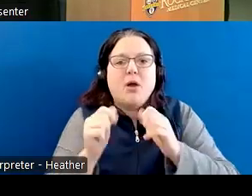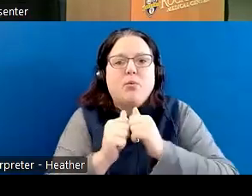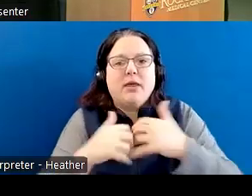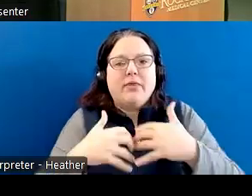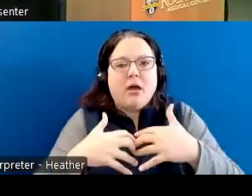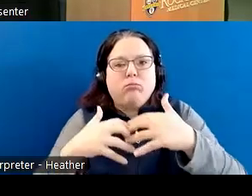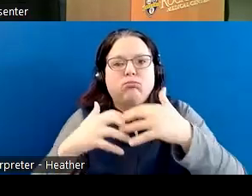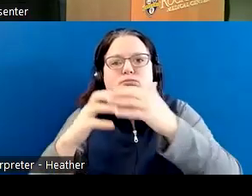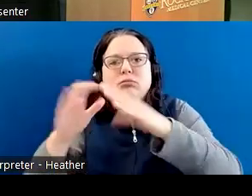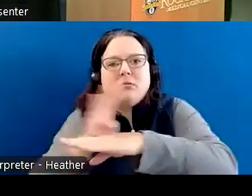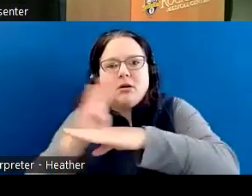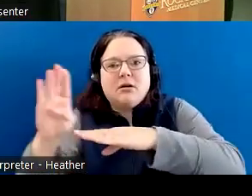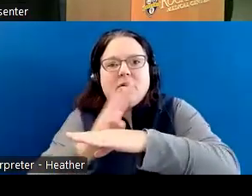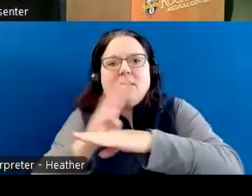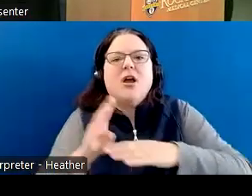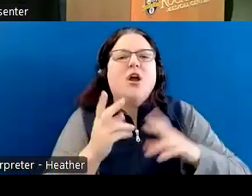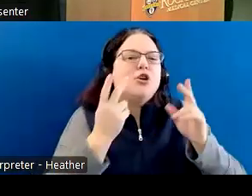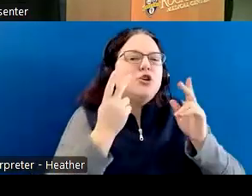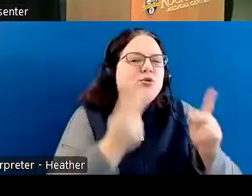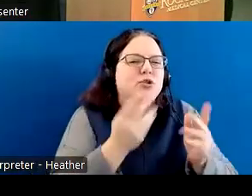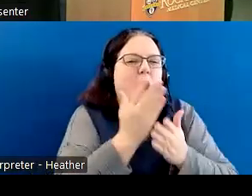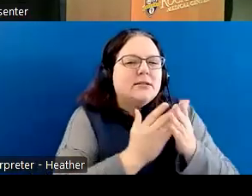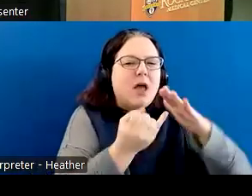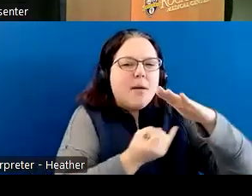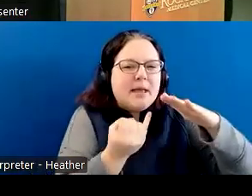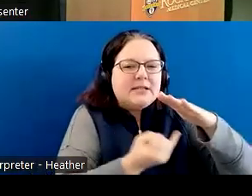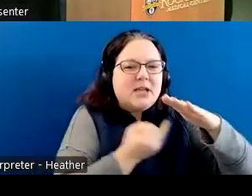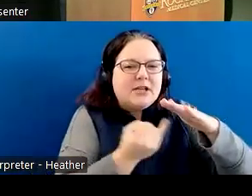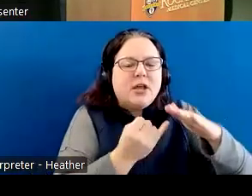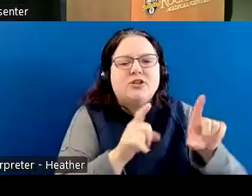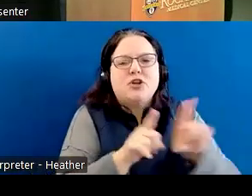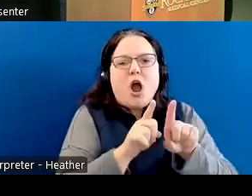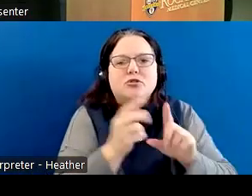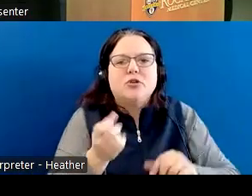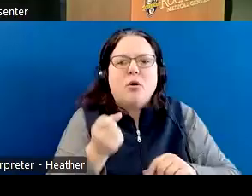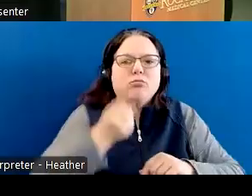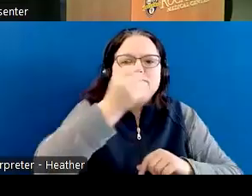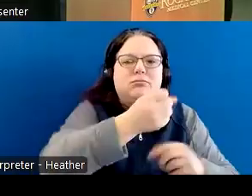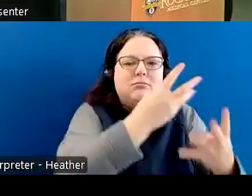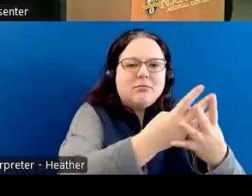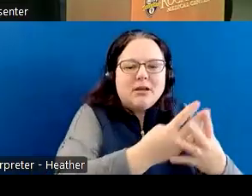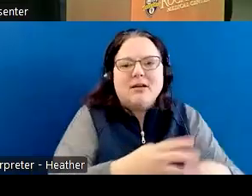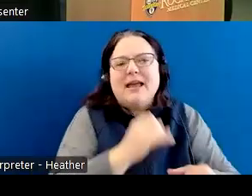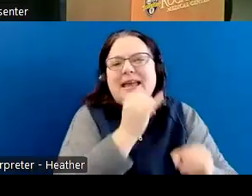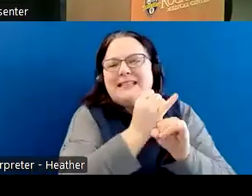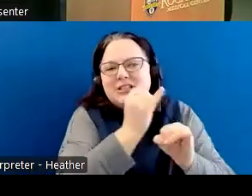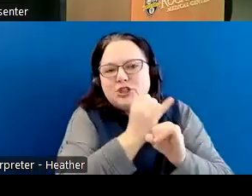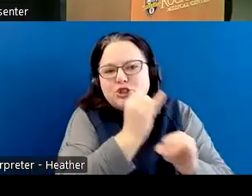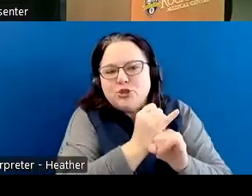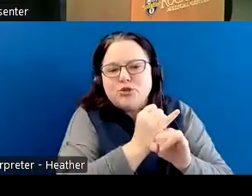um a lot of isolation goals to incarcerate um alms houses institutionalization and of course also the